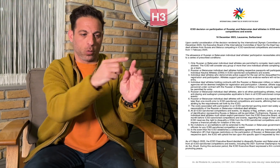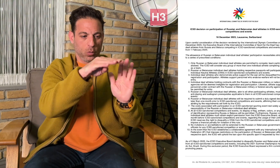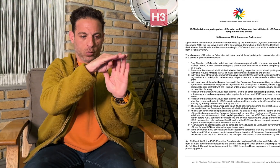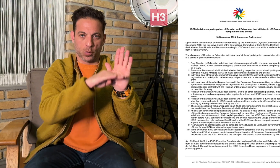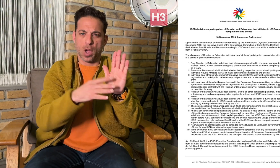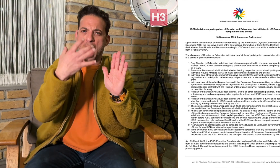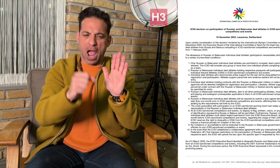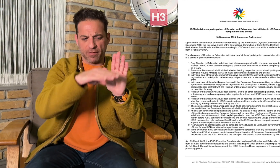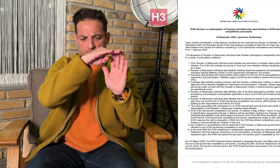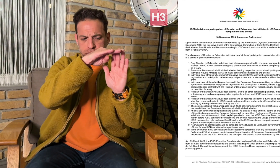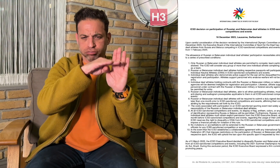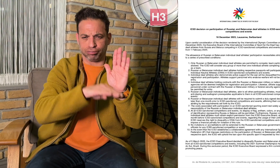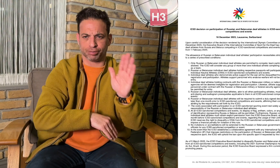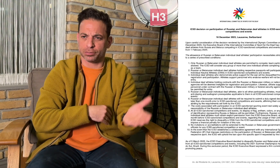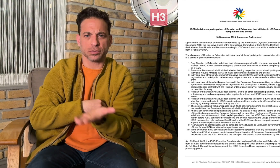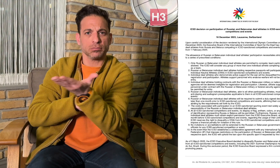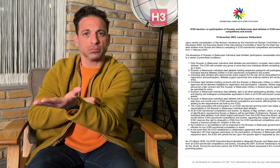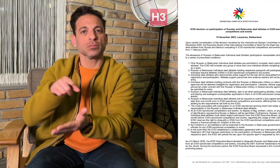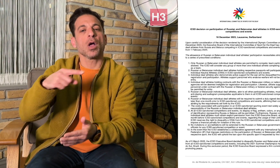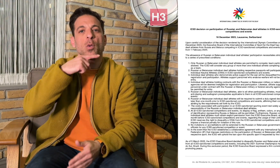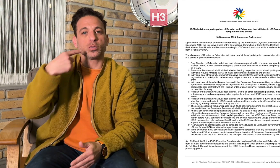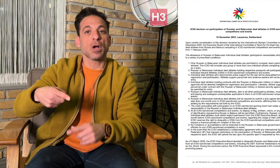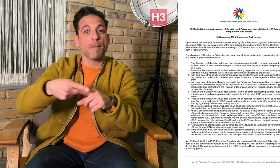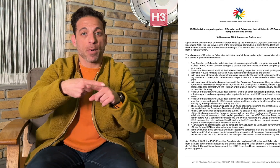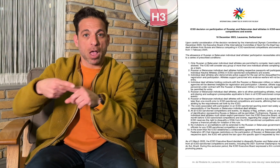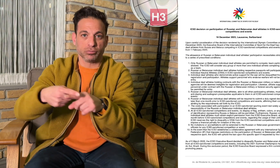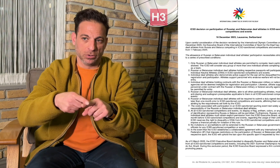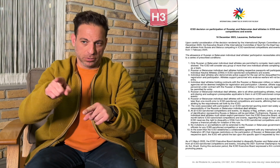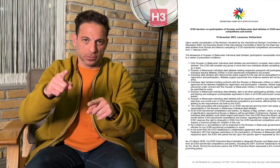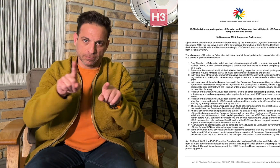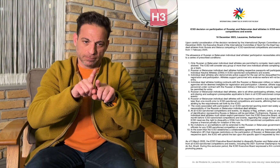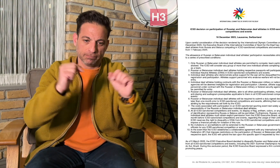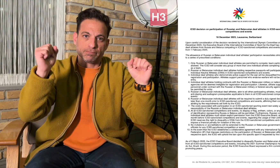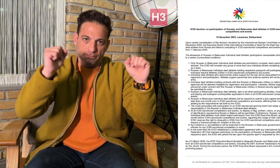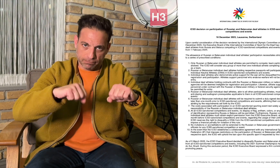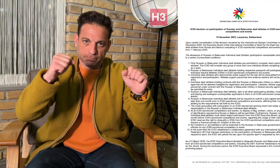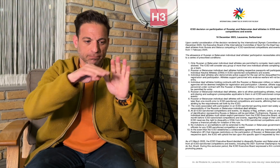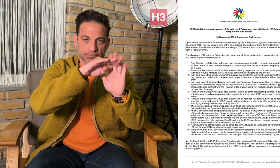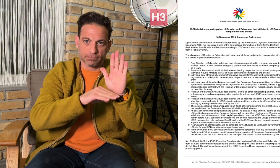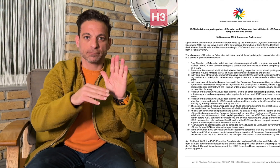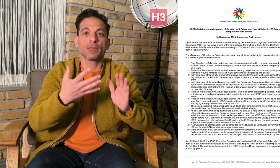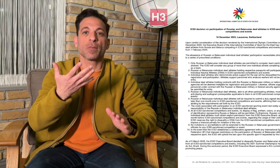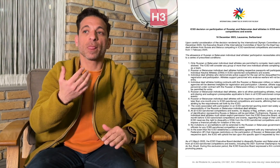ICSD agreed to adhere to their decisions. The decision was that both Russian and Belarusian athletes can compete